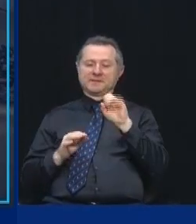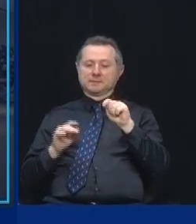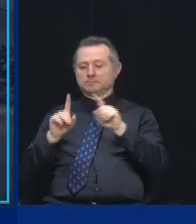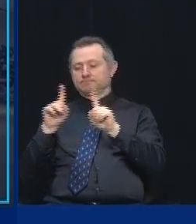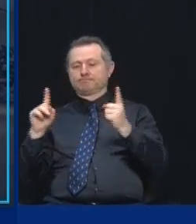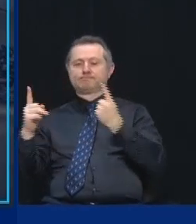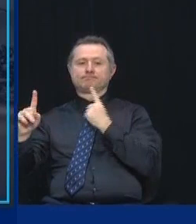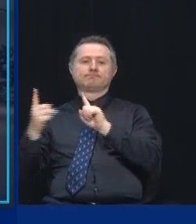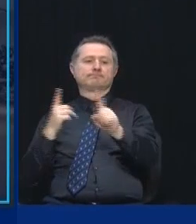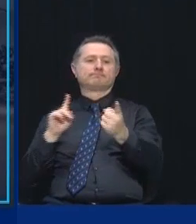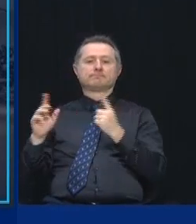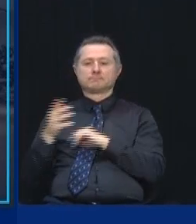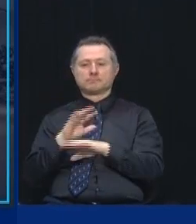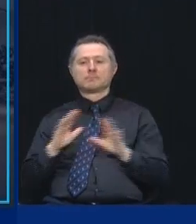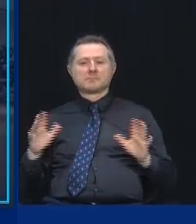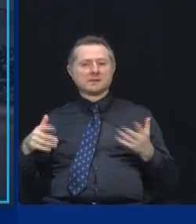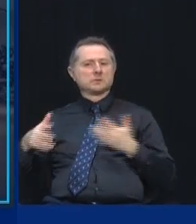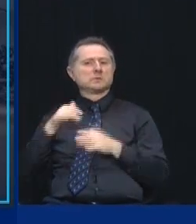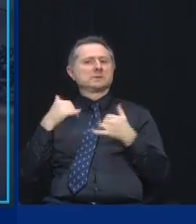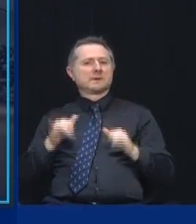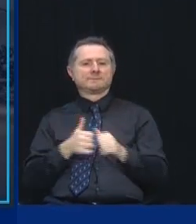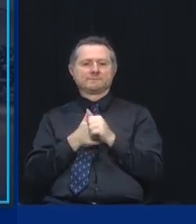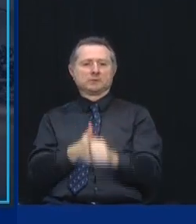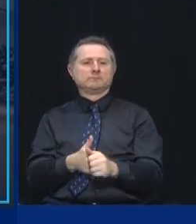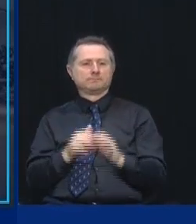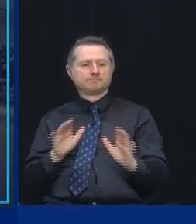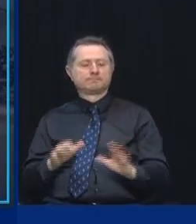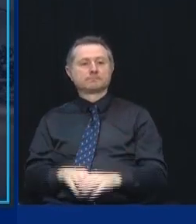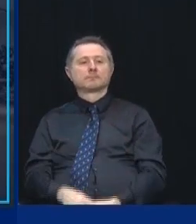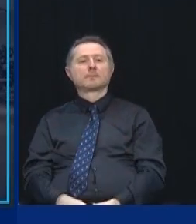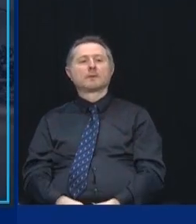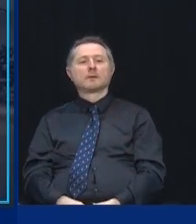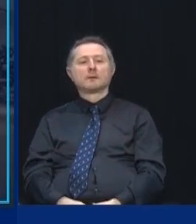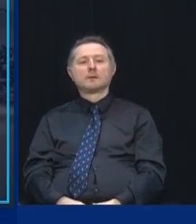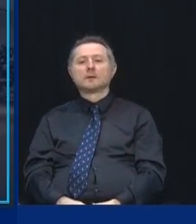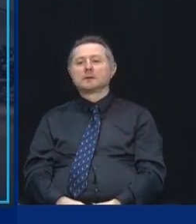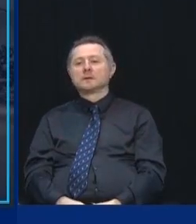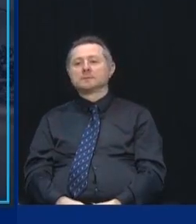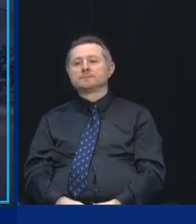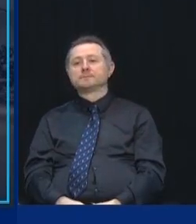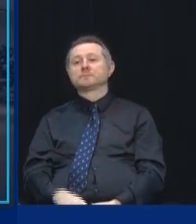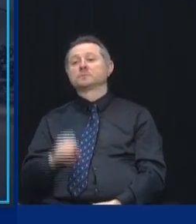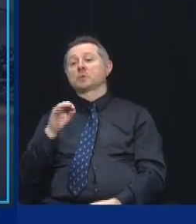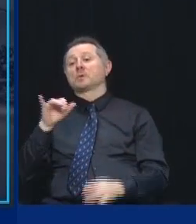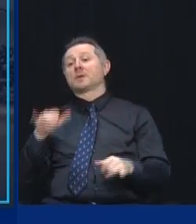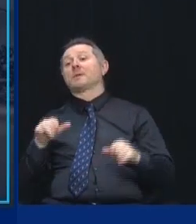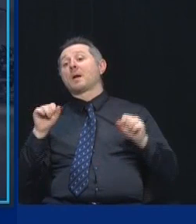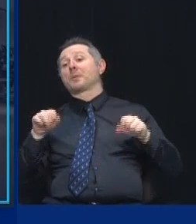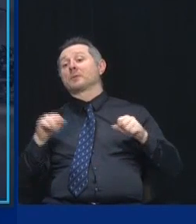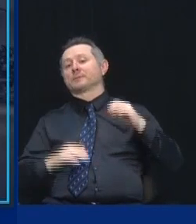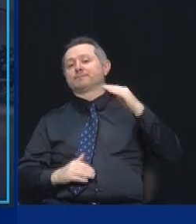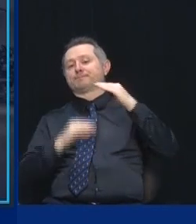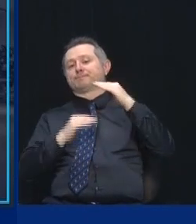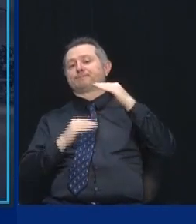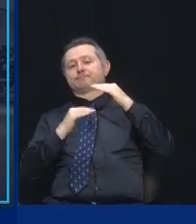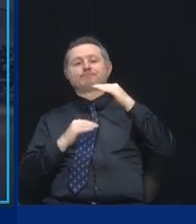SAFETY. CDC KEEPS THE SIX-FOOT SOCIAL DISTANCING REQUIREMENT.